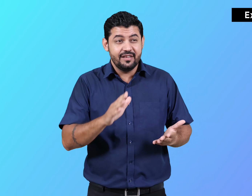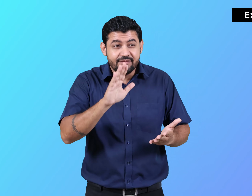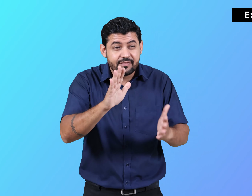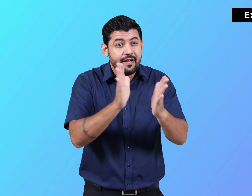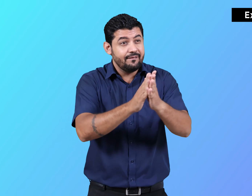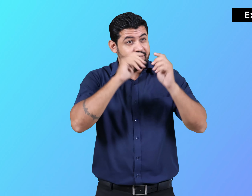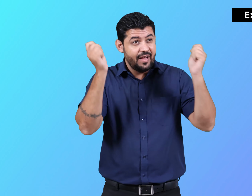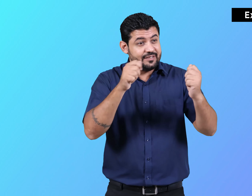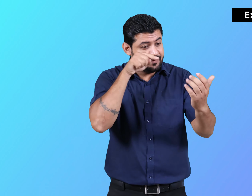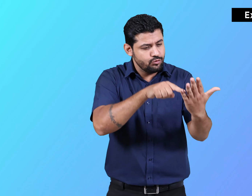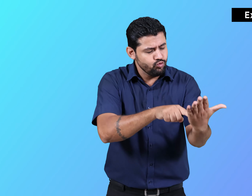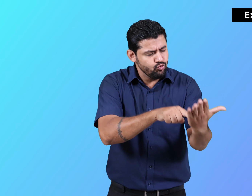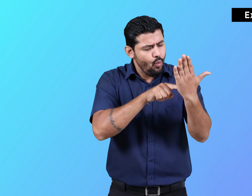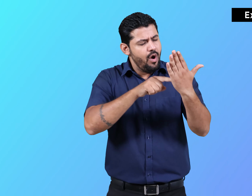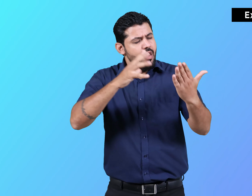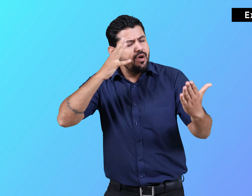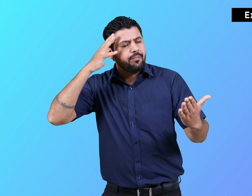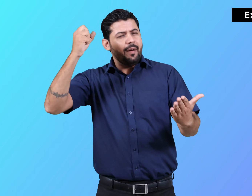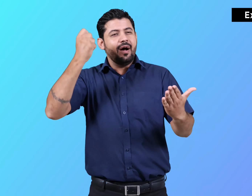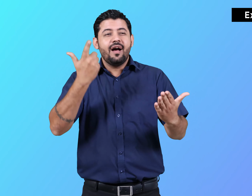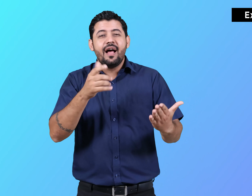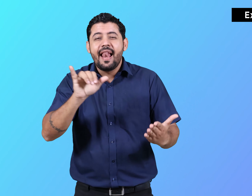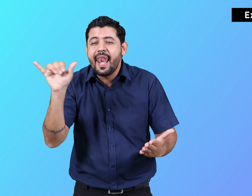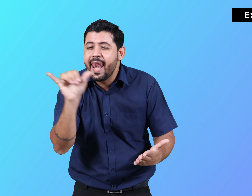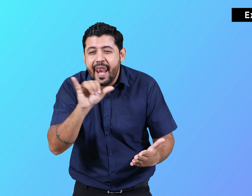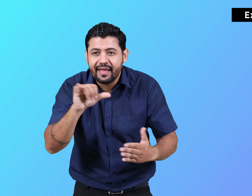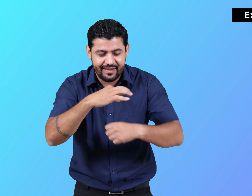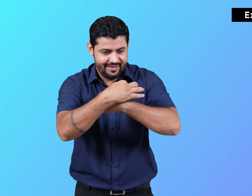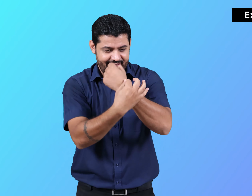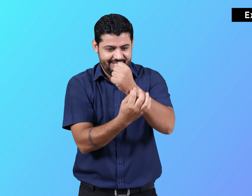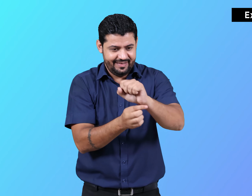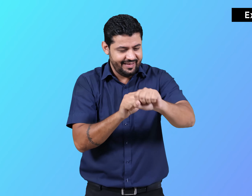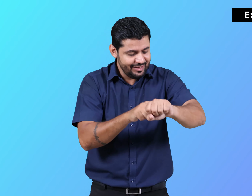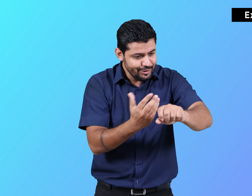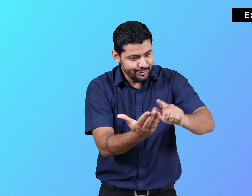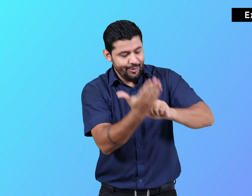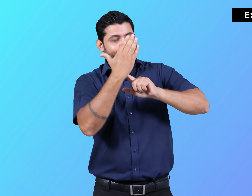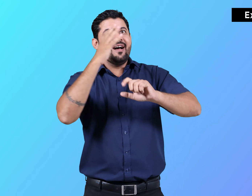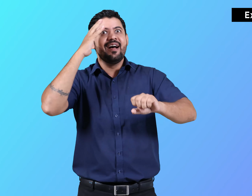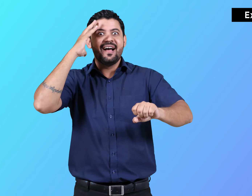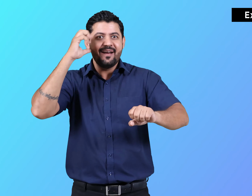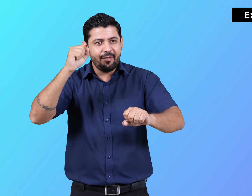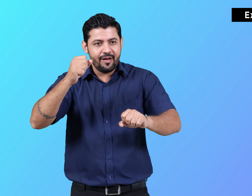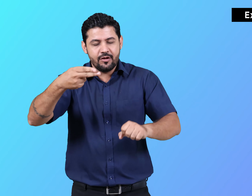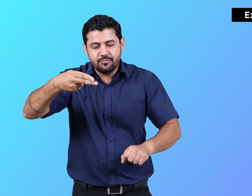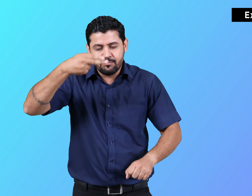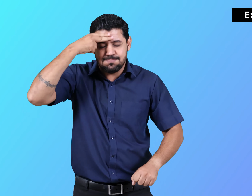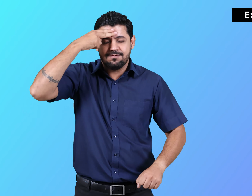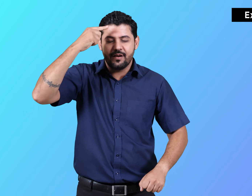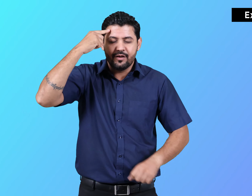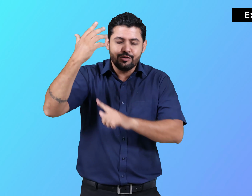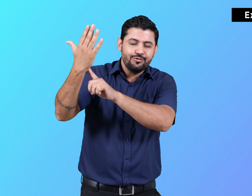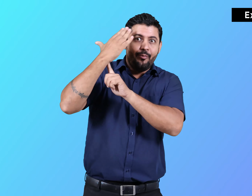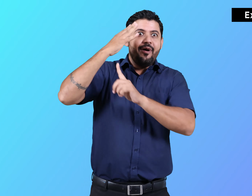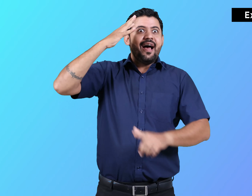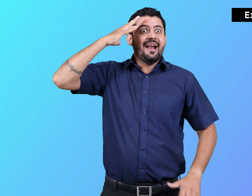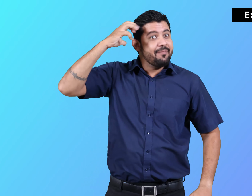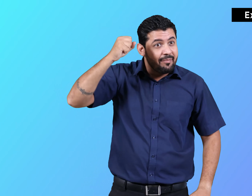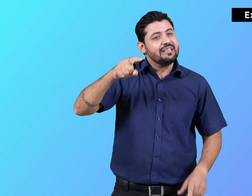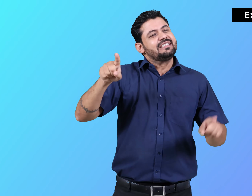“This festival will help you remember; it will be like a string tied on your hand. It will be like a sign before your eyes.